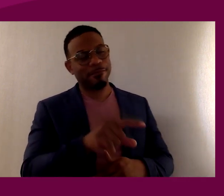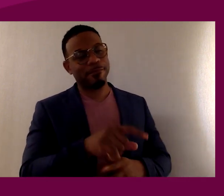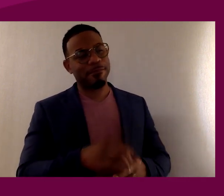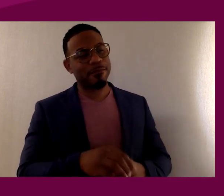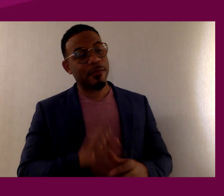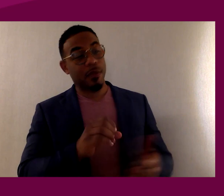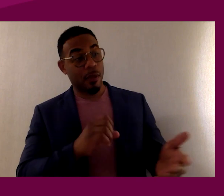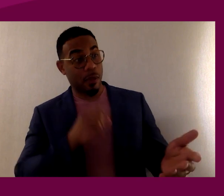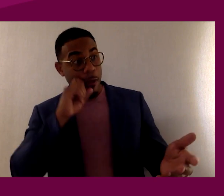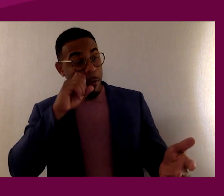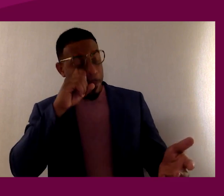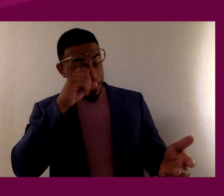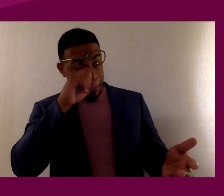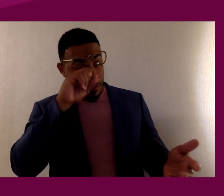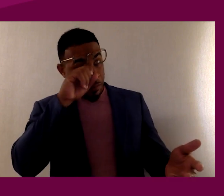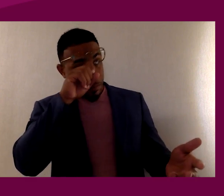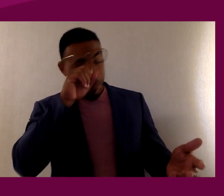I think. Bruce Curtis: